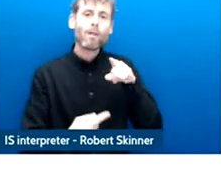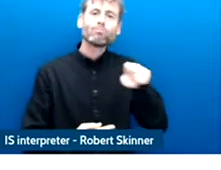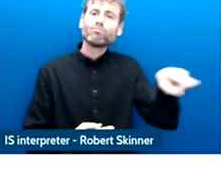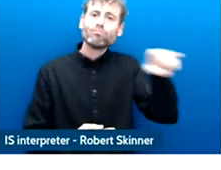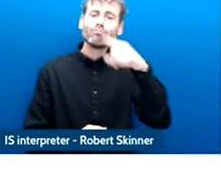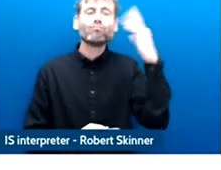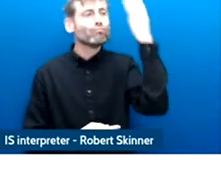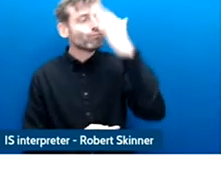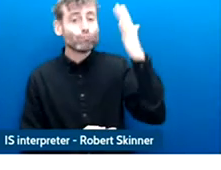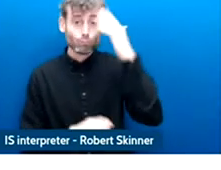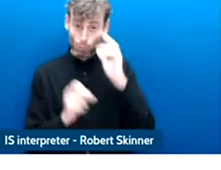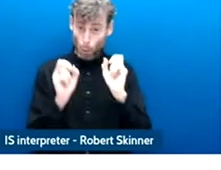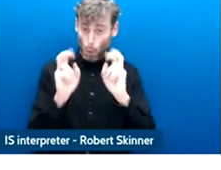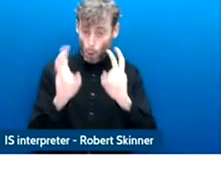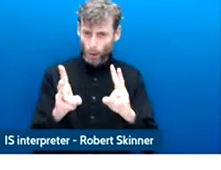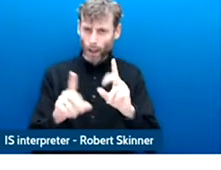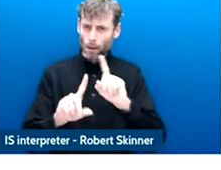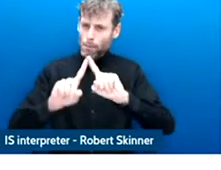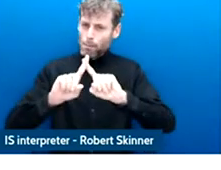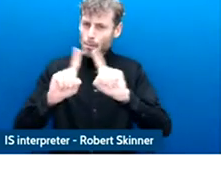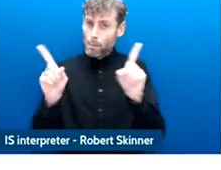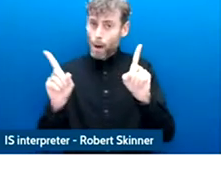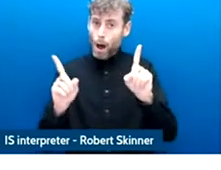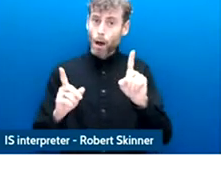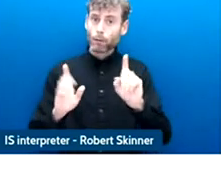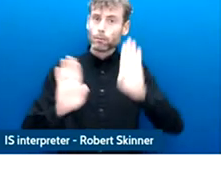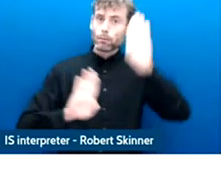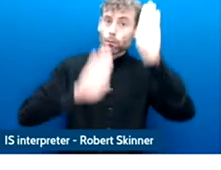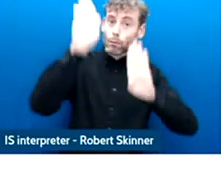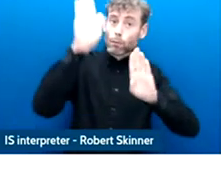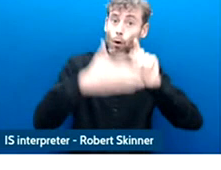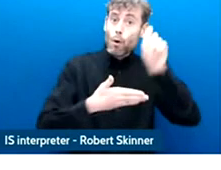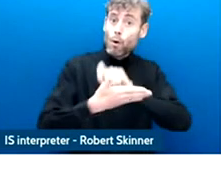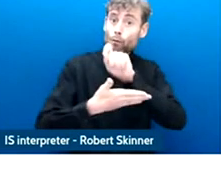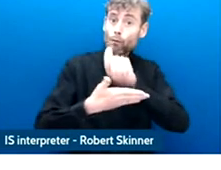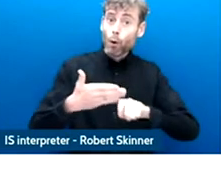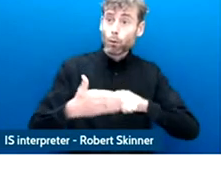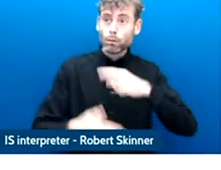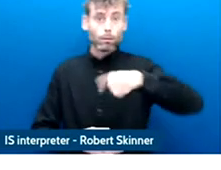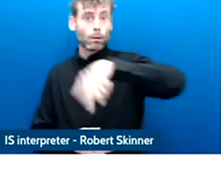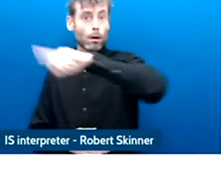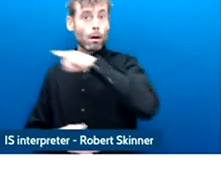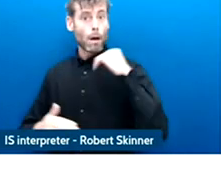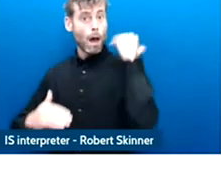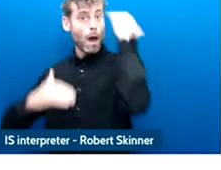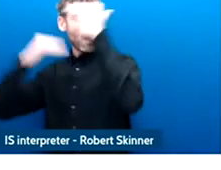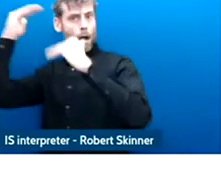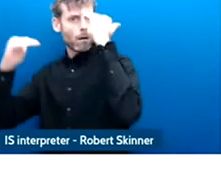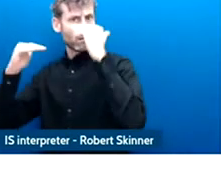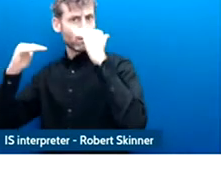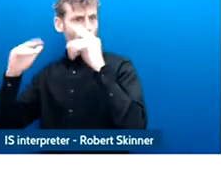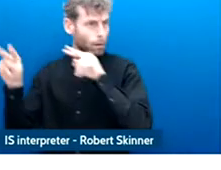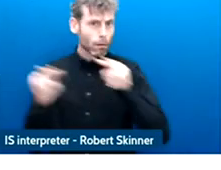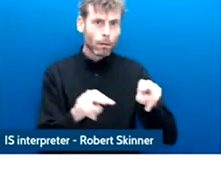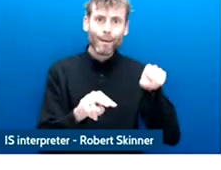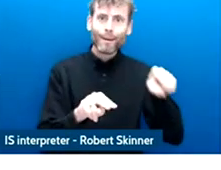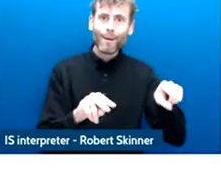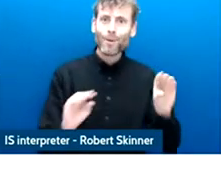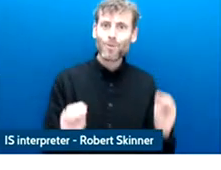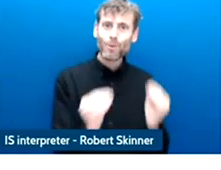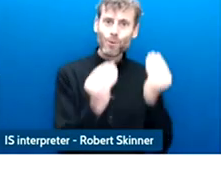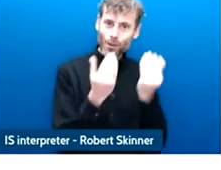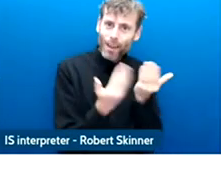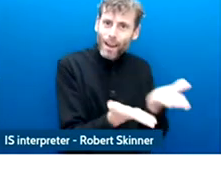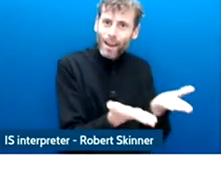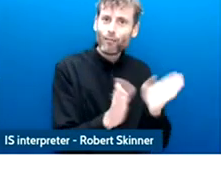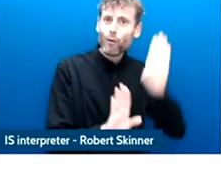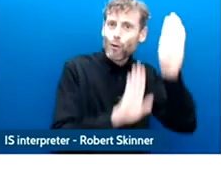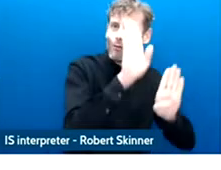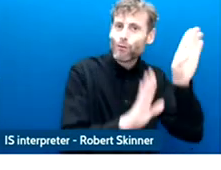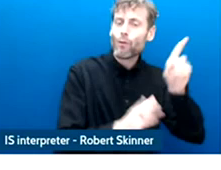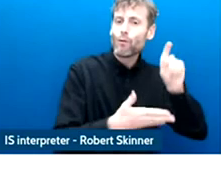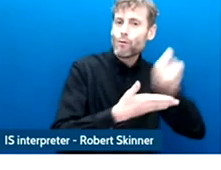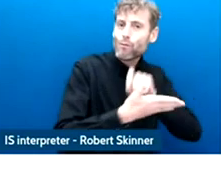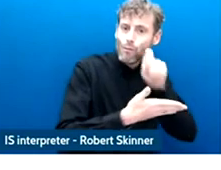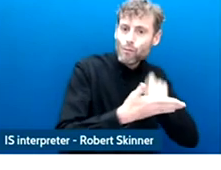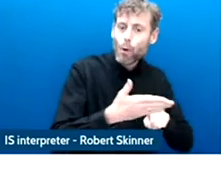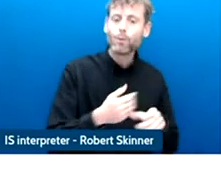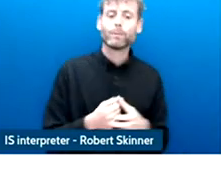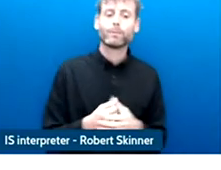lastly, the course and programme design should be sensitive -- to niece